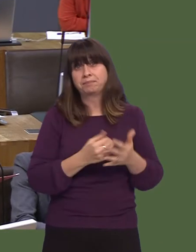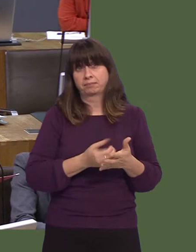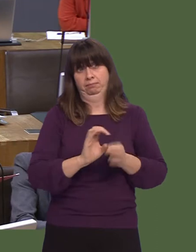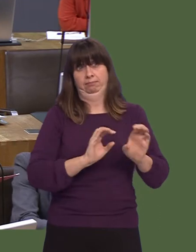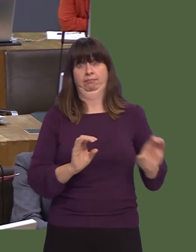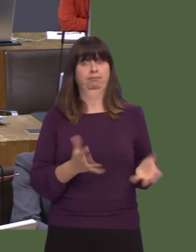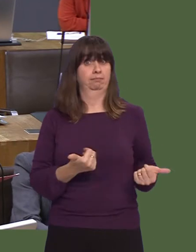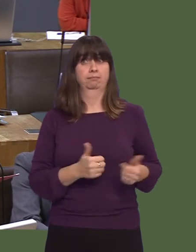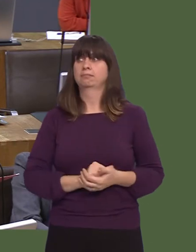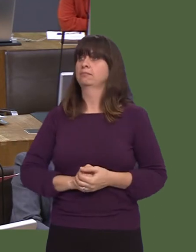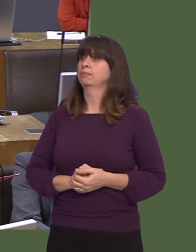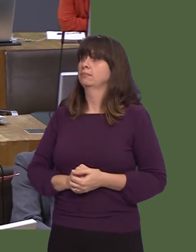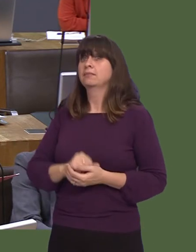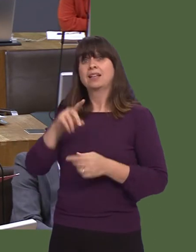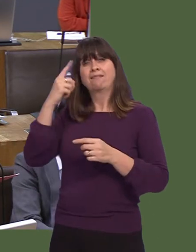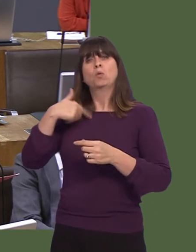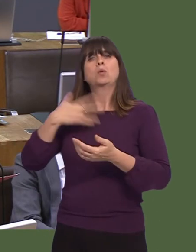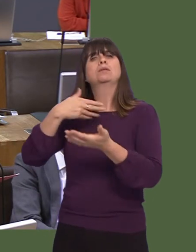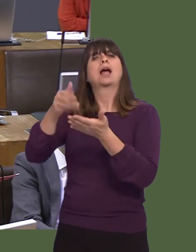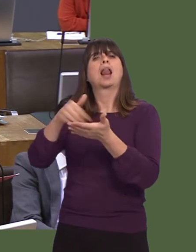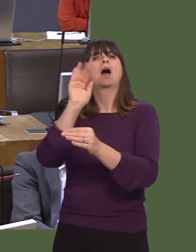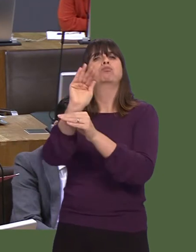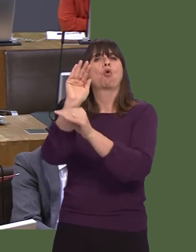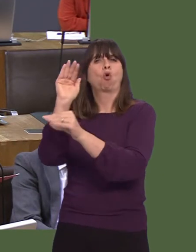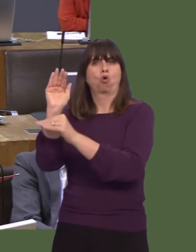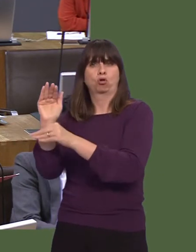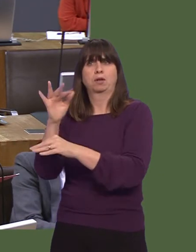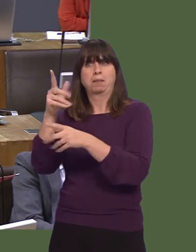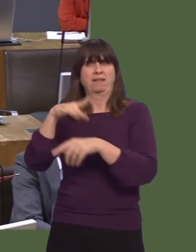looking to export to markets and those markets feel that we have unfair tax competition they